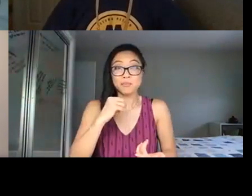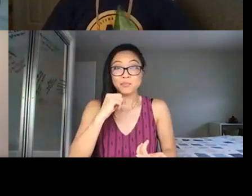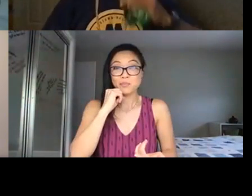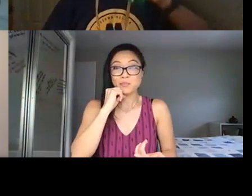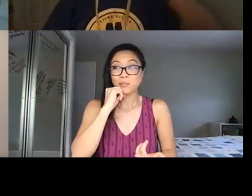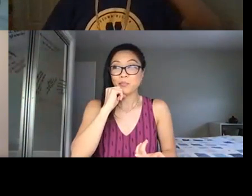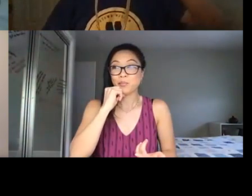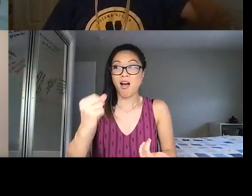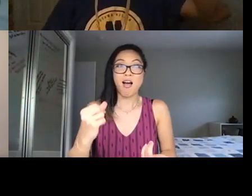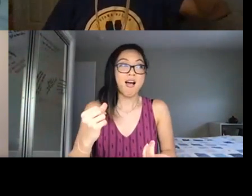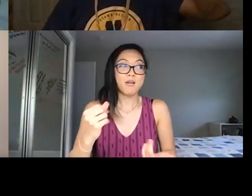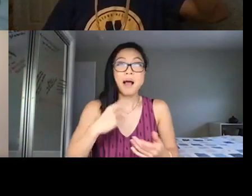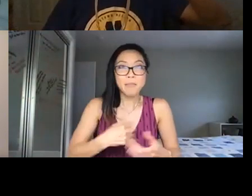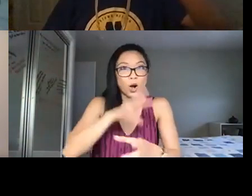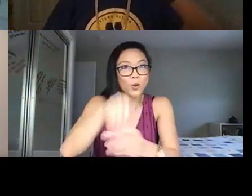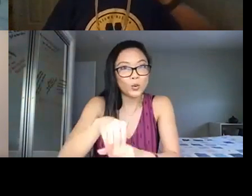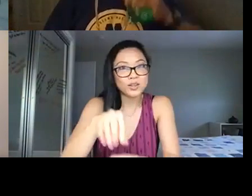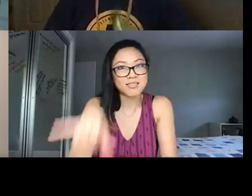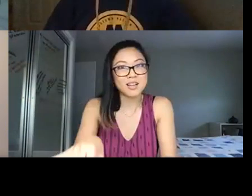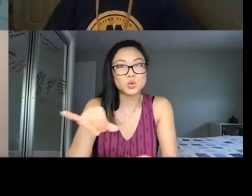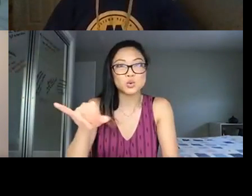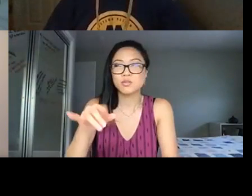up in this country so have extra homework of American history